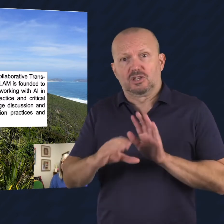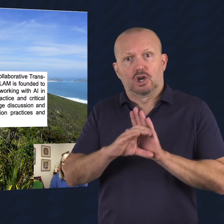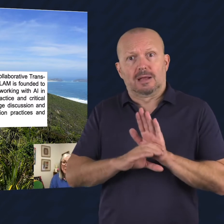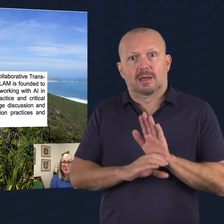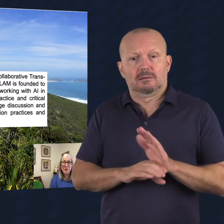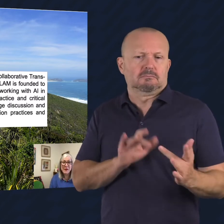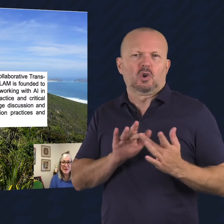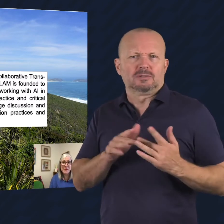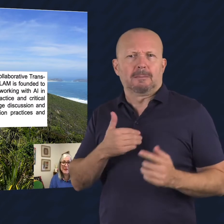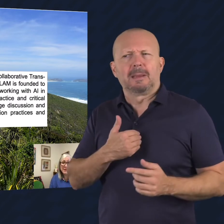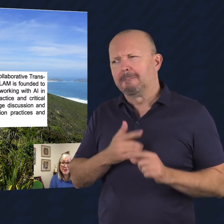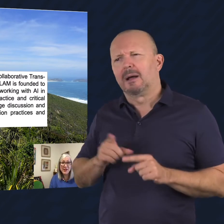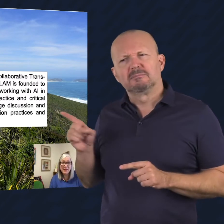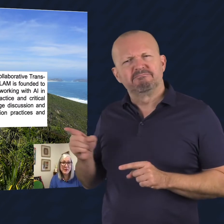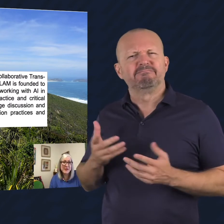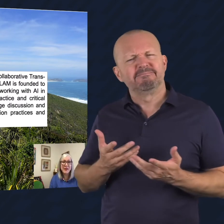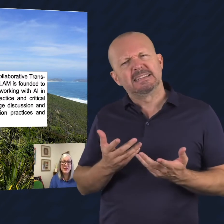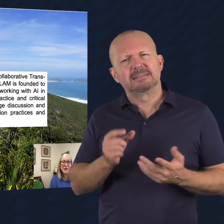out a bit more about the charter, please get in touch.